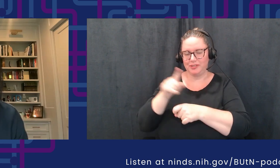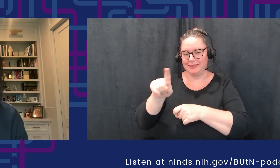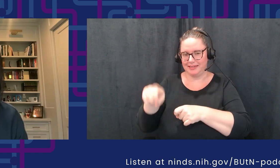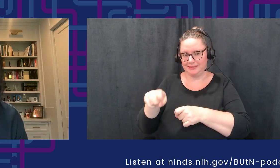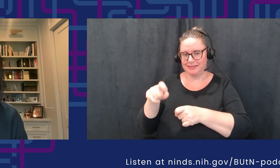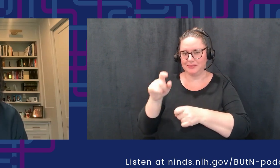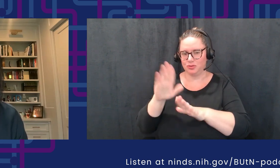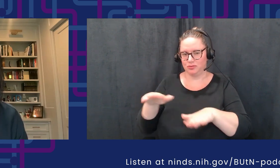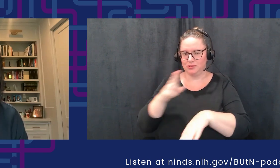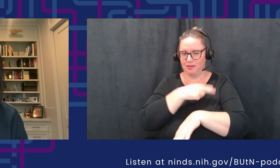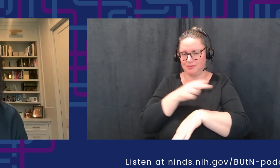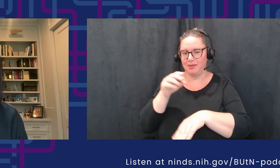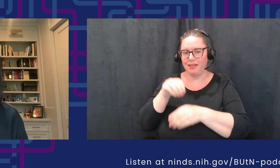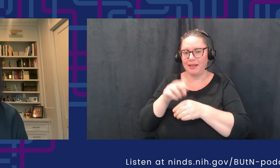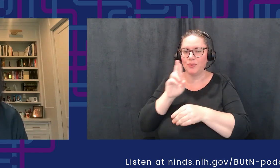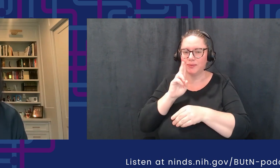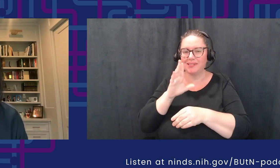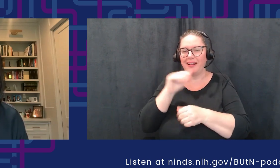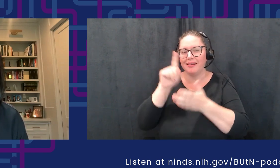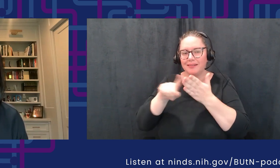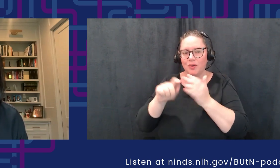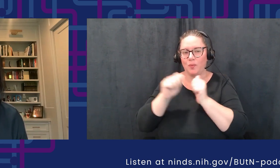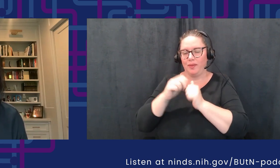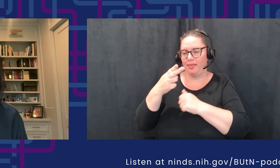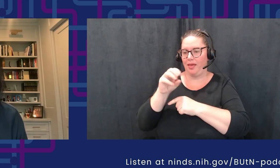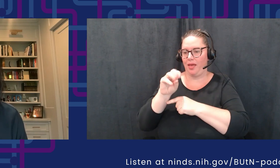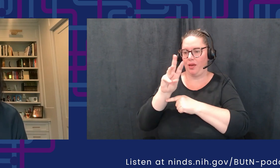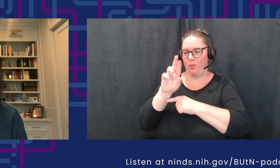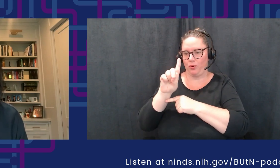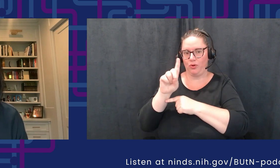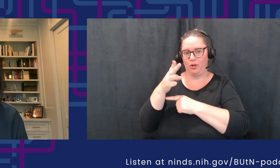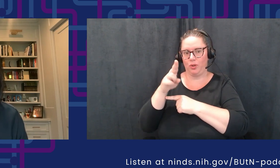Hospital in Houston, and Investigator with the Howard Hughes Medical Institute.